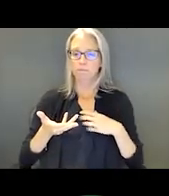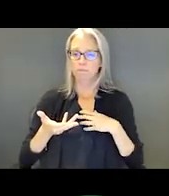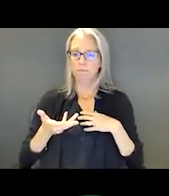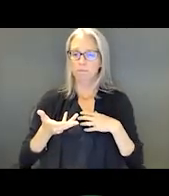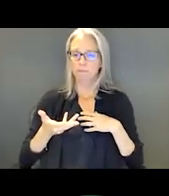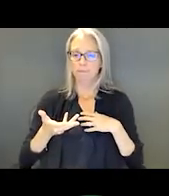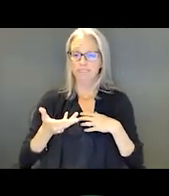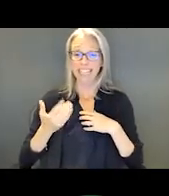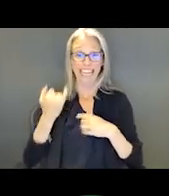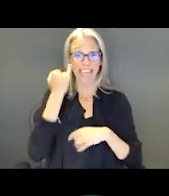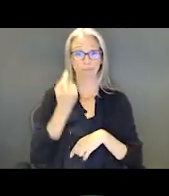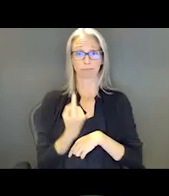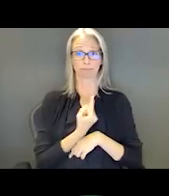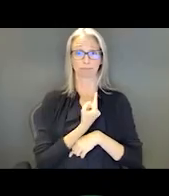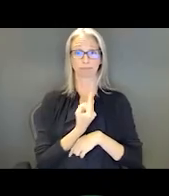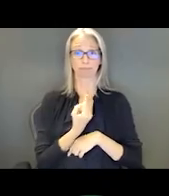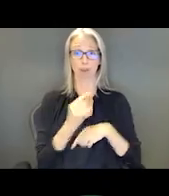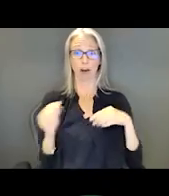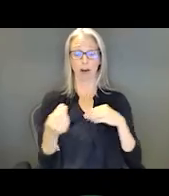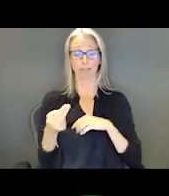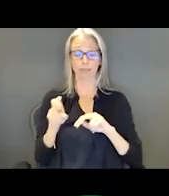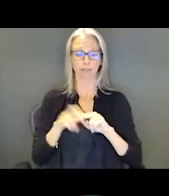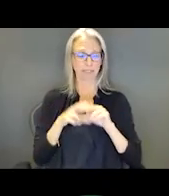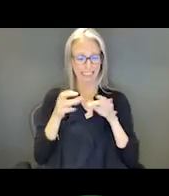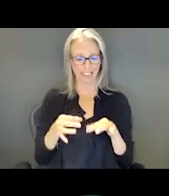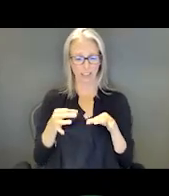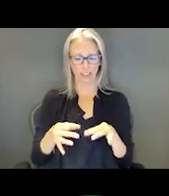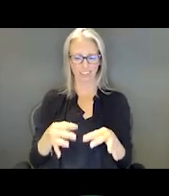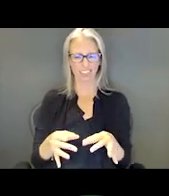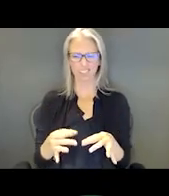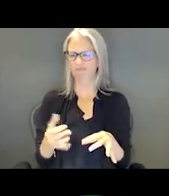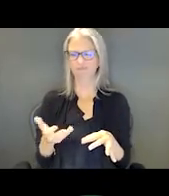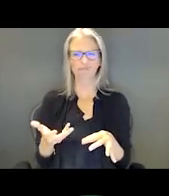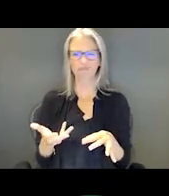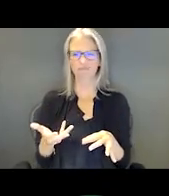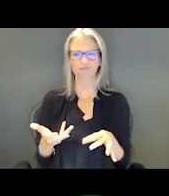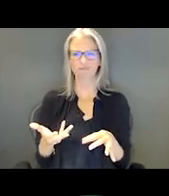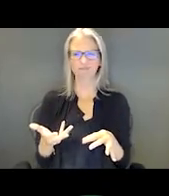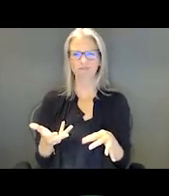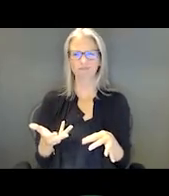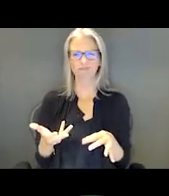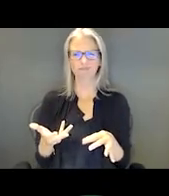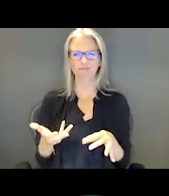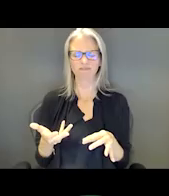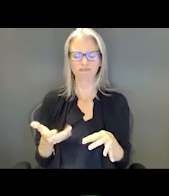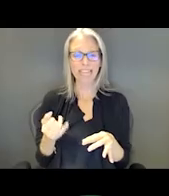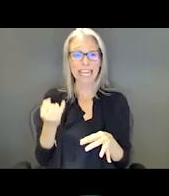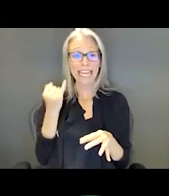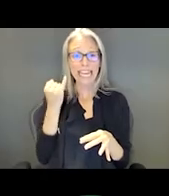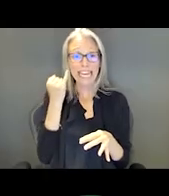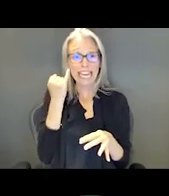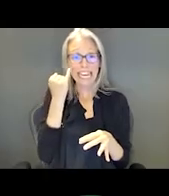As when I pick up the phone. Collaborate I was just thinking as you were speaking that